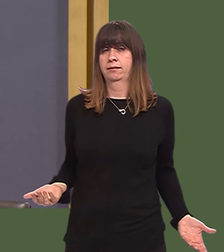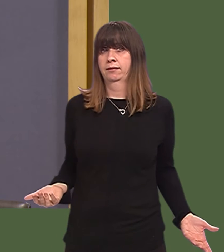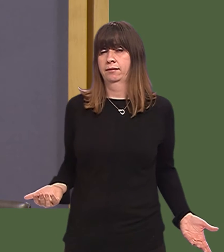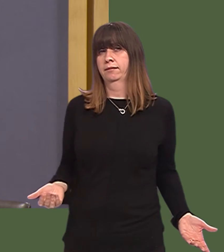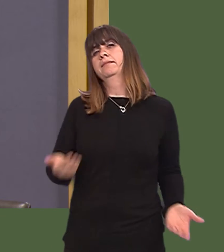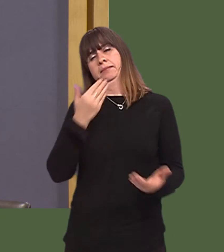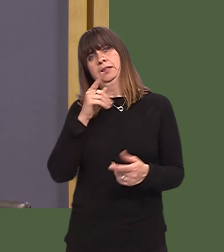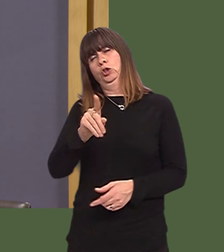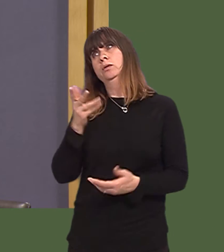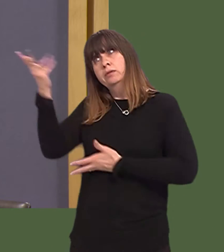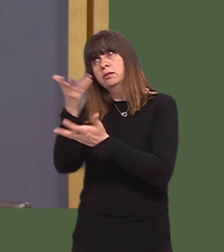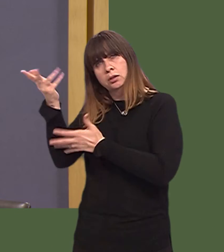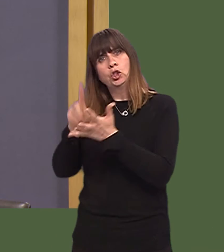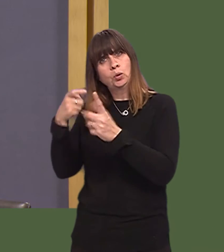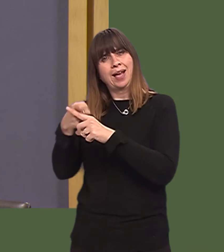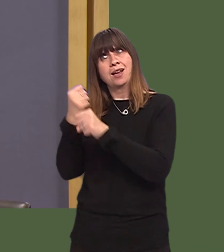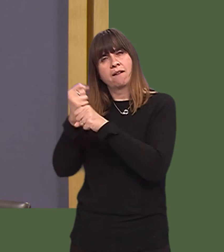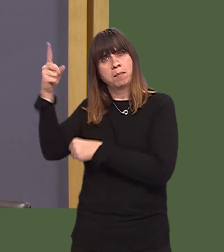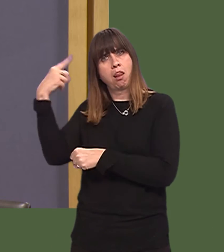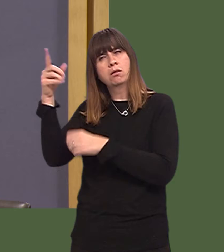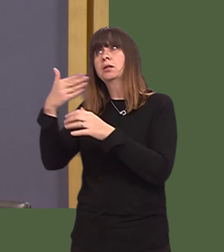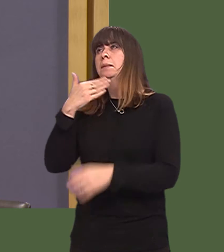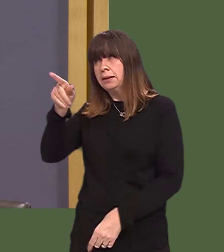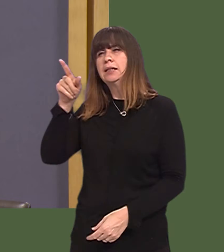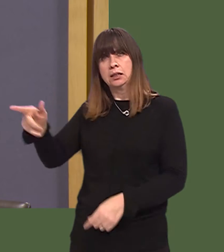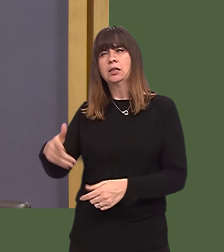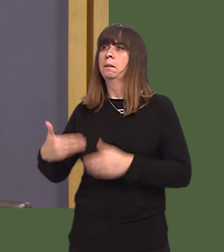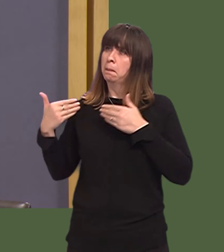First Minister calls on the UK Government to do its job and act, and for the UK Government